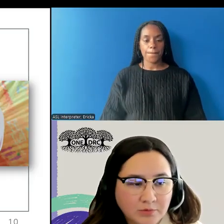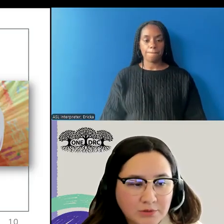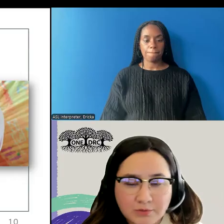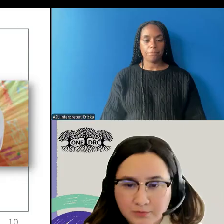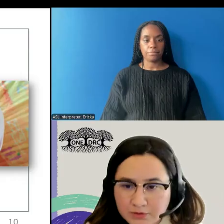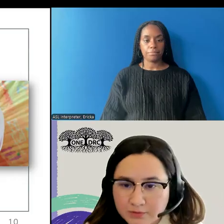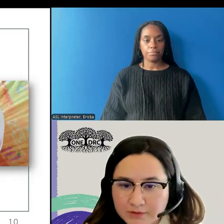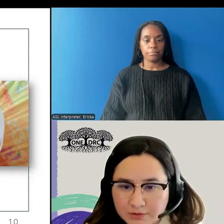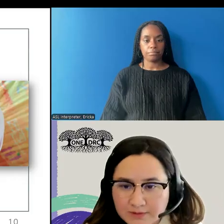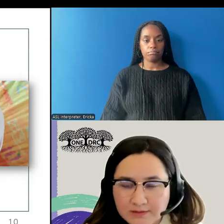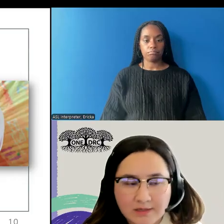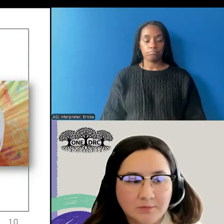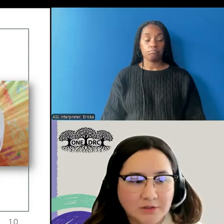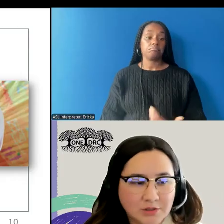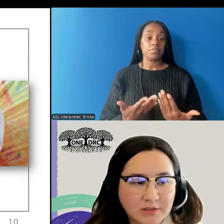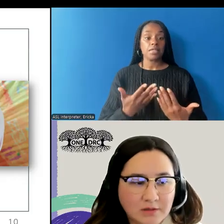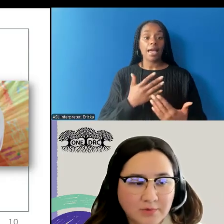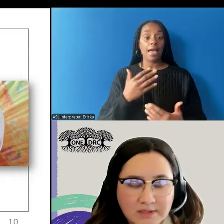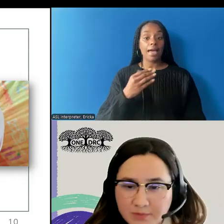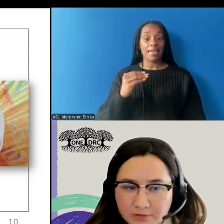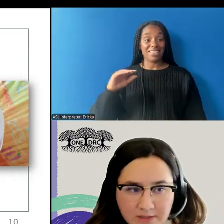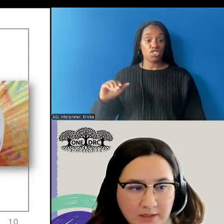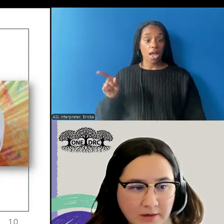to two of the services that I mentioned, respite or daycare.